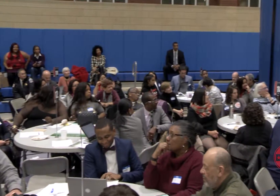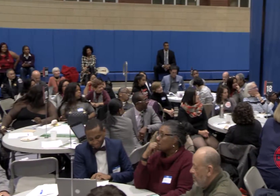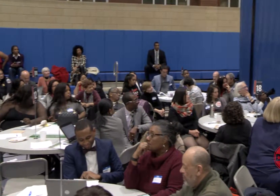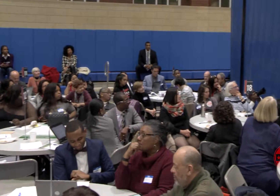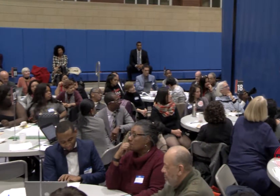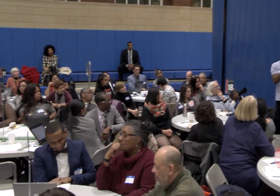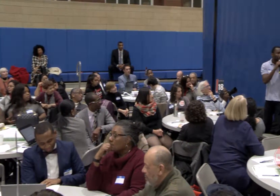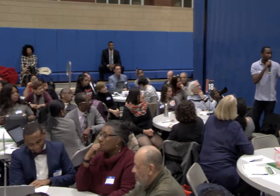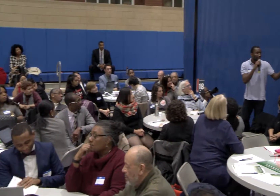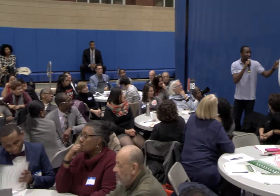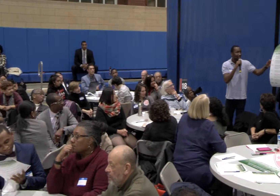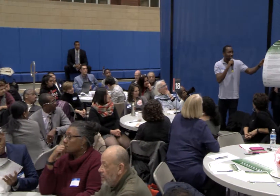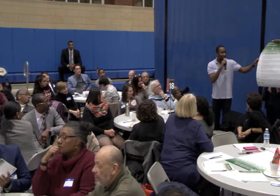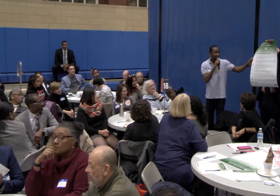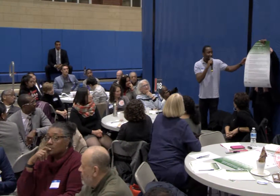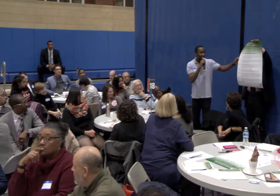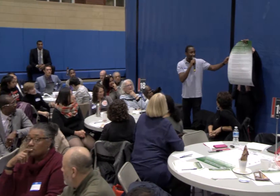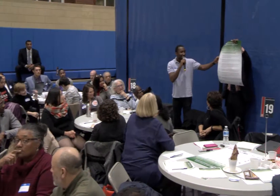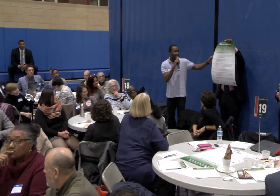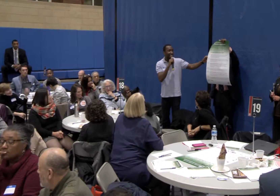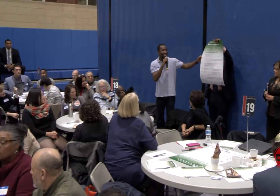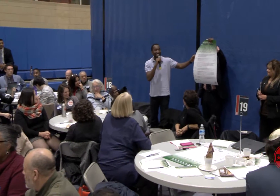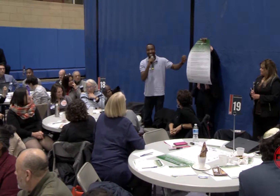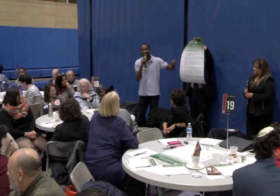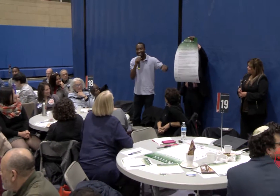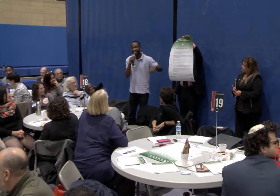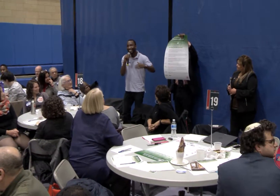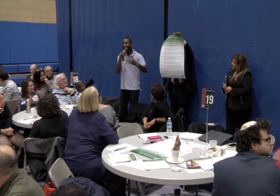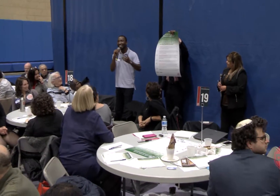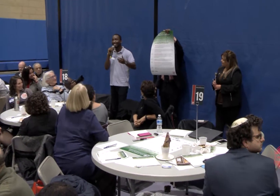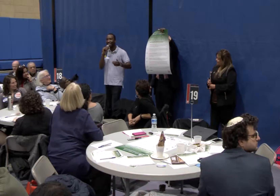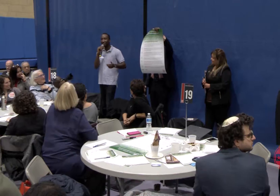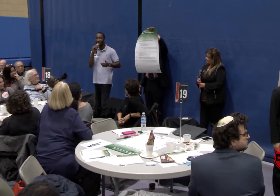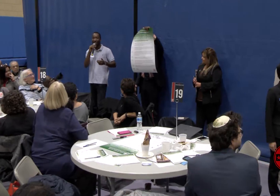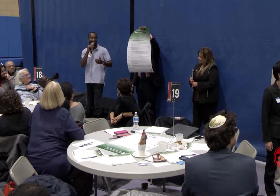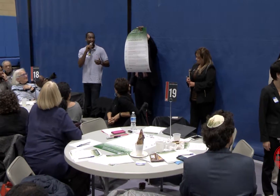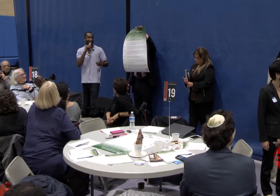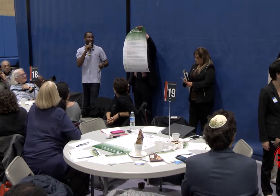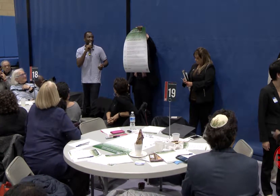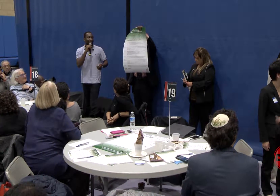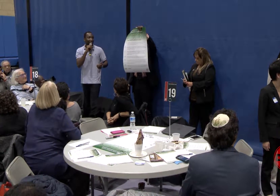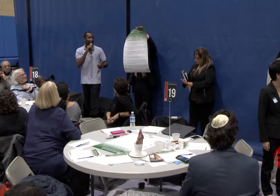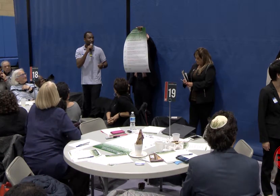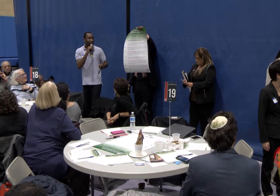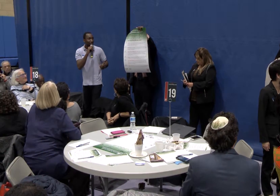MONEY OVER THERE. THE NEXT IS EDUCATION, 19%.